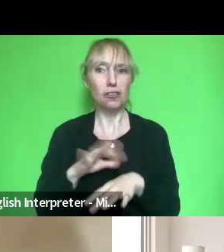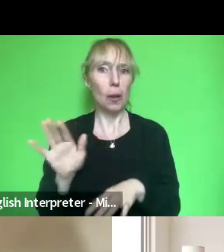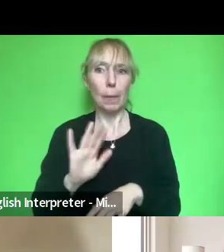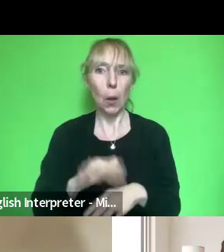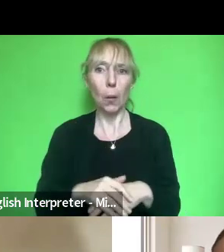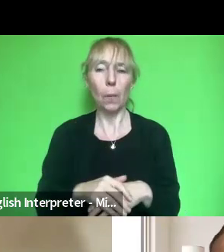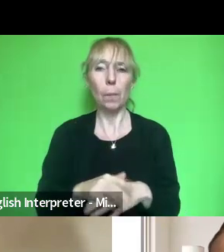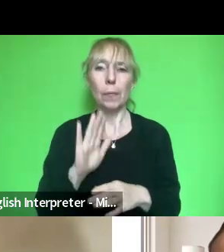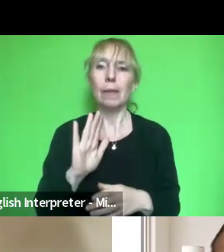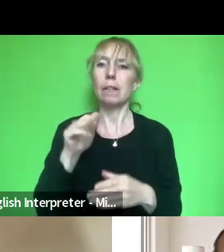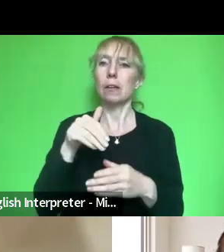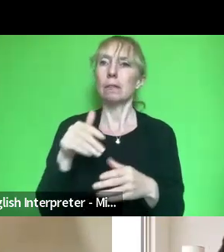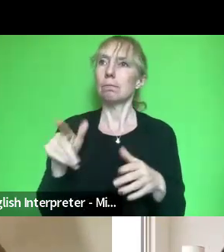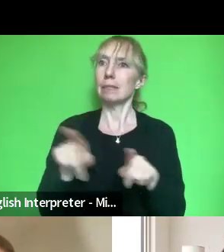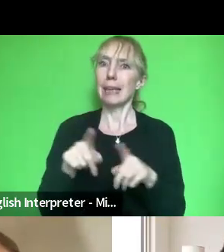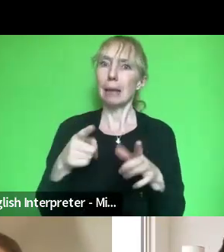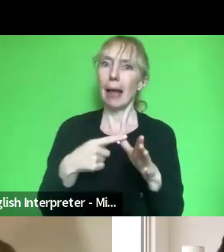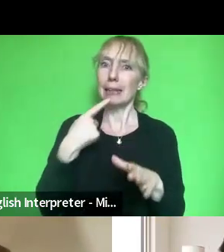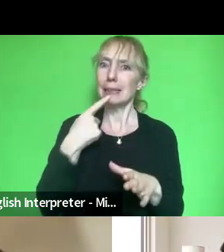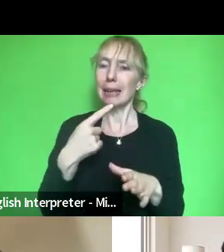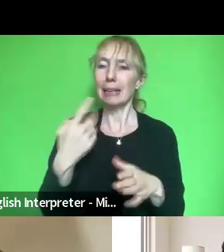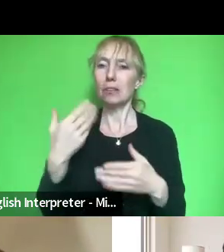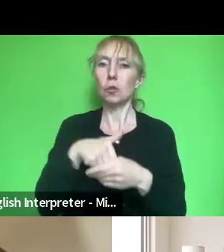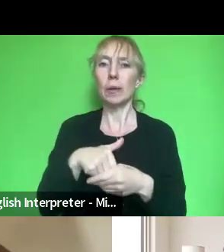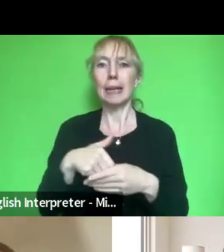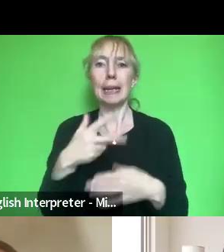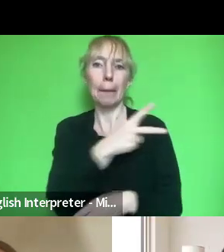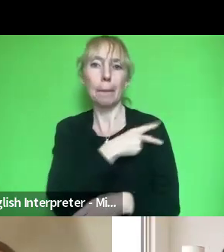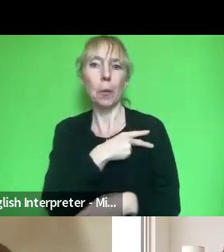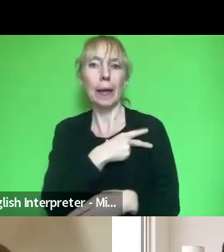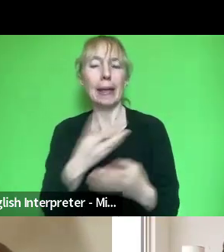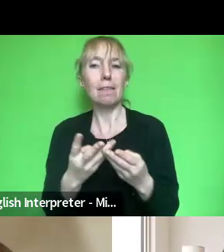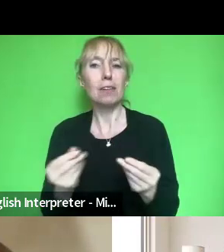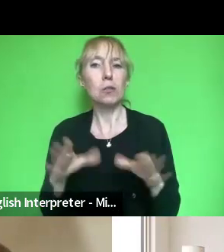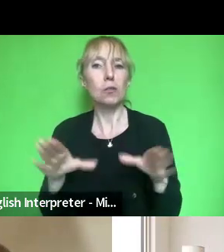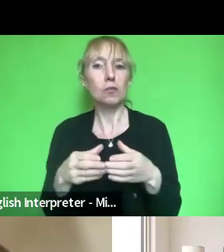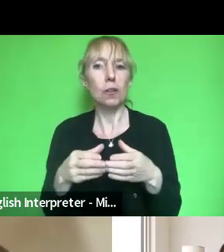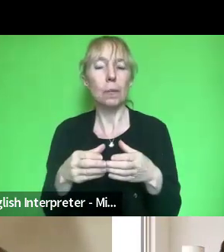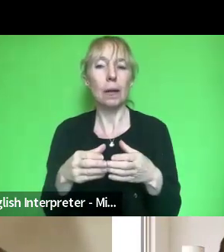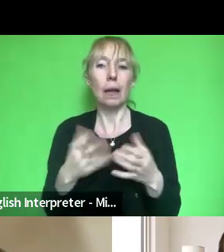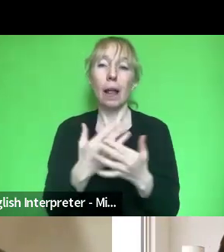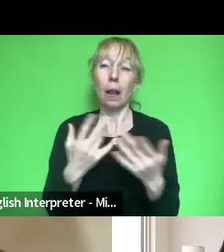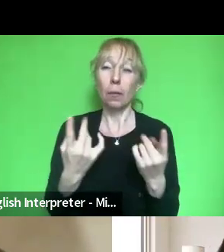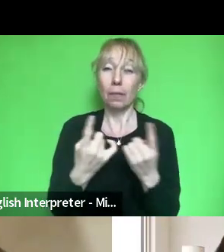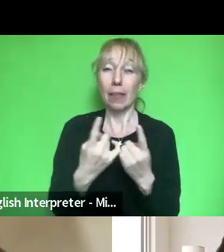an employee resource group. Something to remember is, a lot of the things that informalized and including, like, leadership